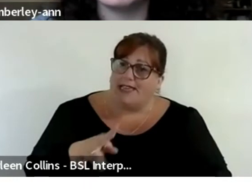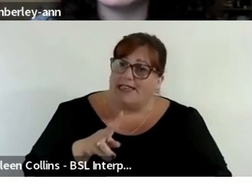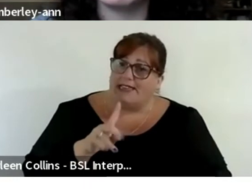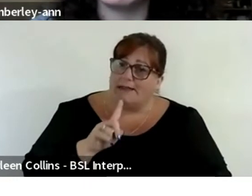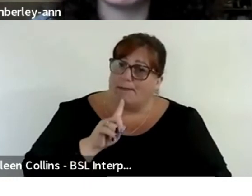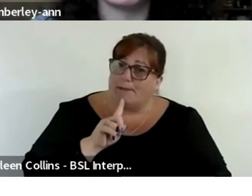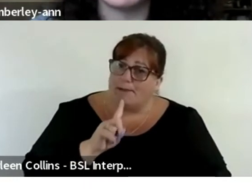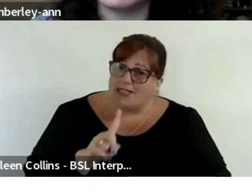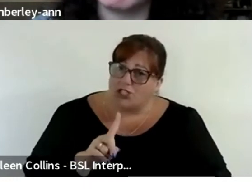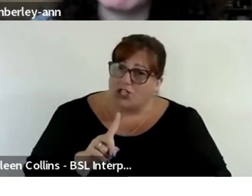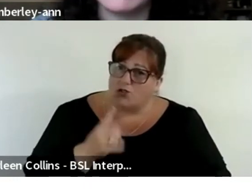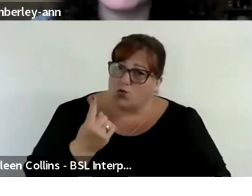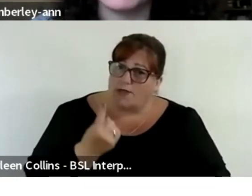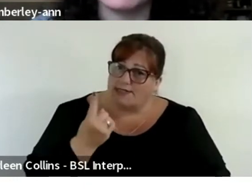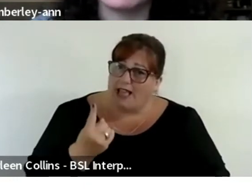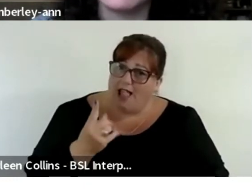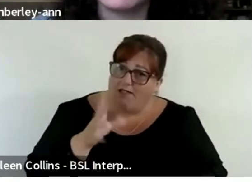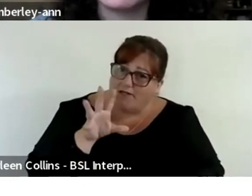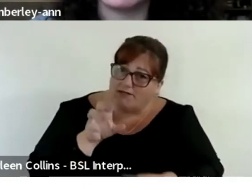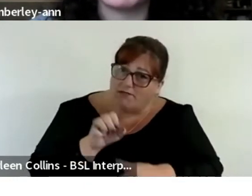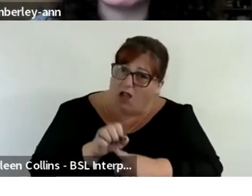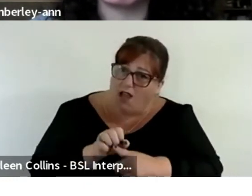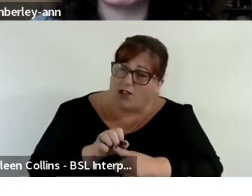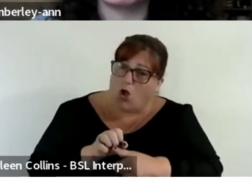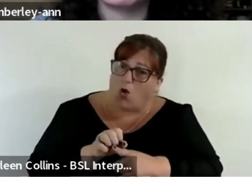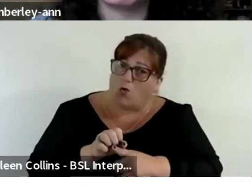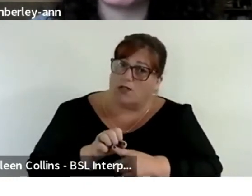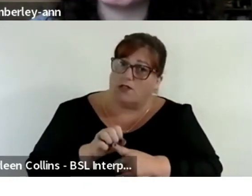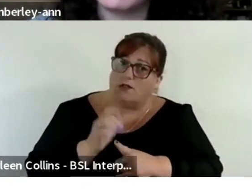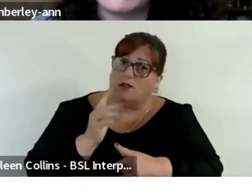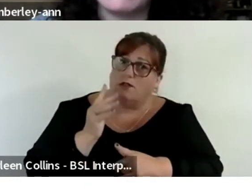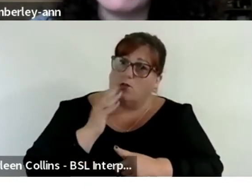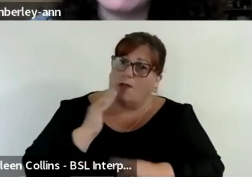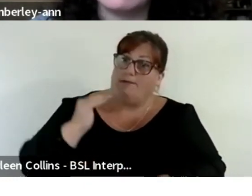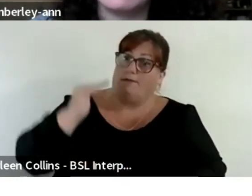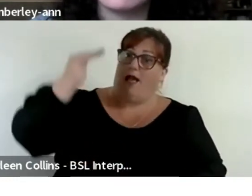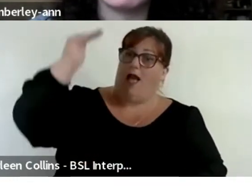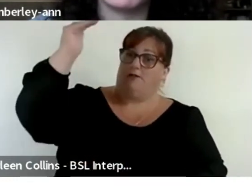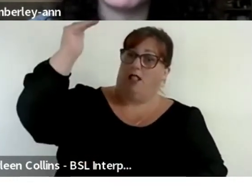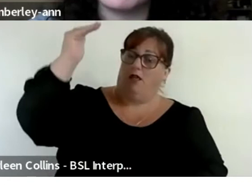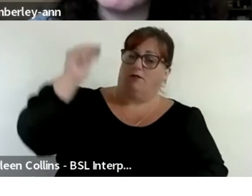I wondered if you had reflections about your career and the supported